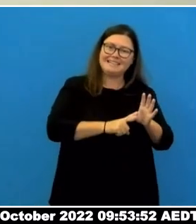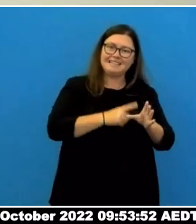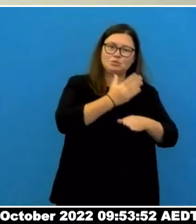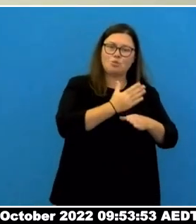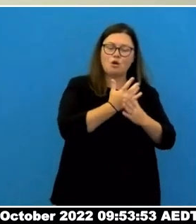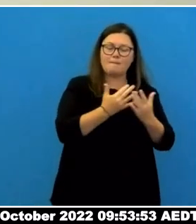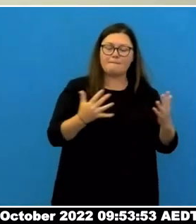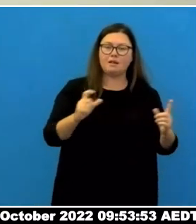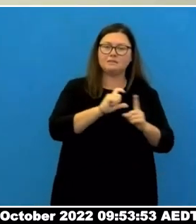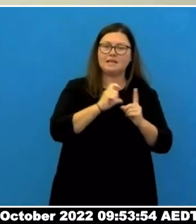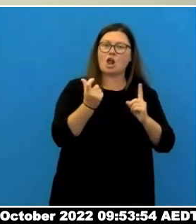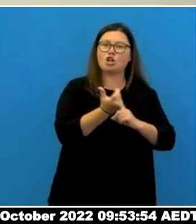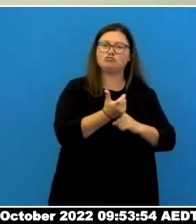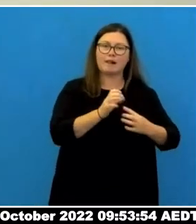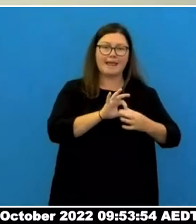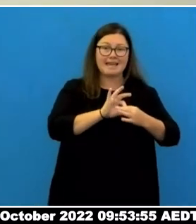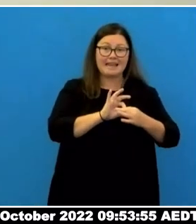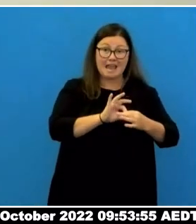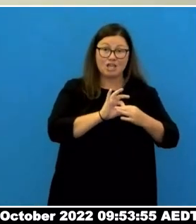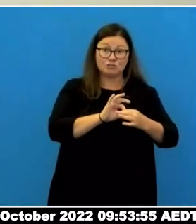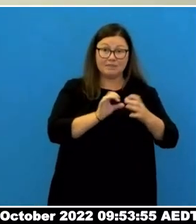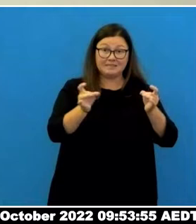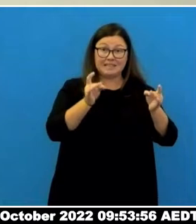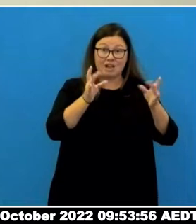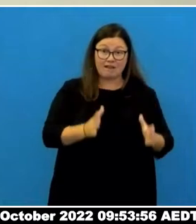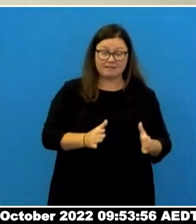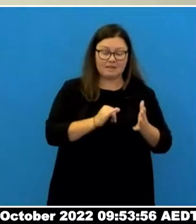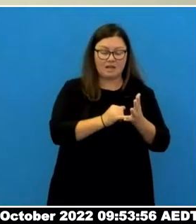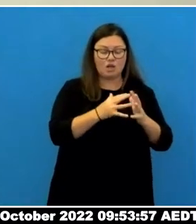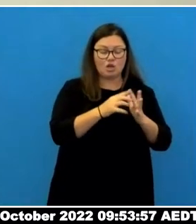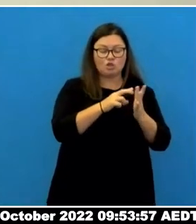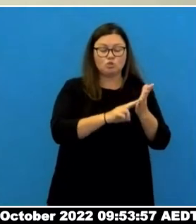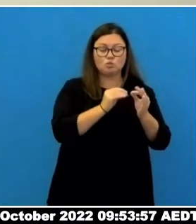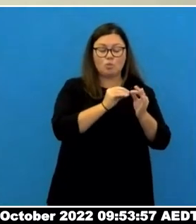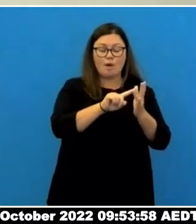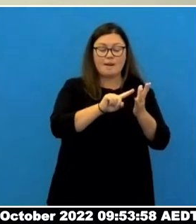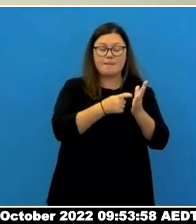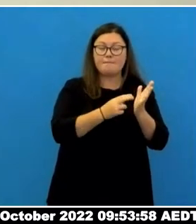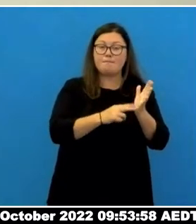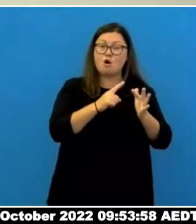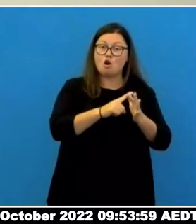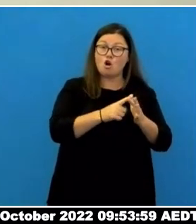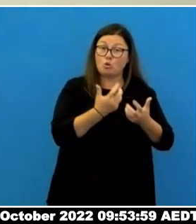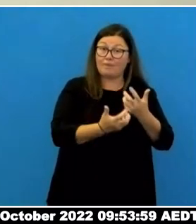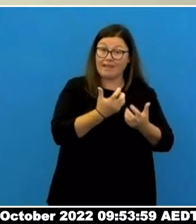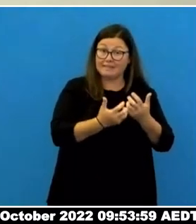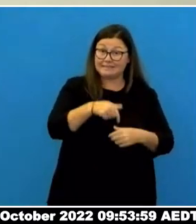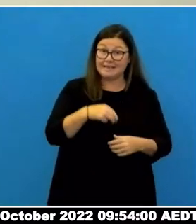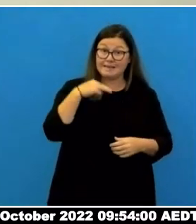at Swinburne University of Technology here in Melbourne? That's correct. And your focus at Swinburne University